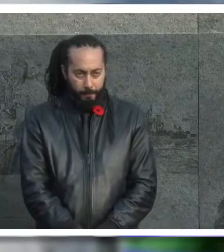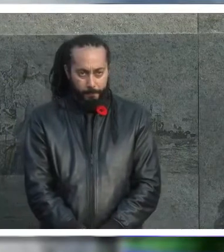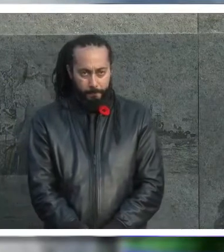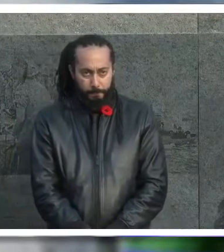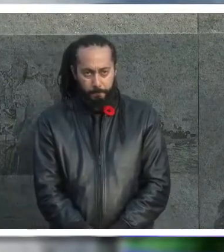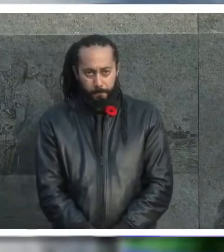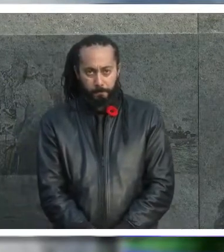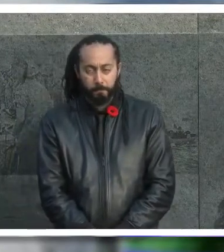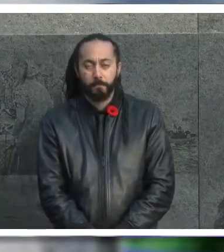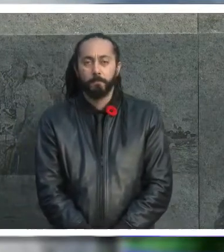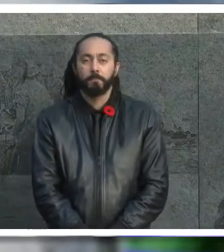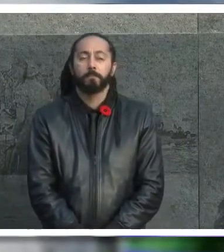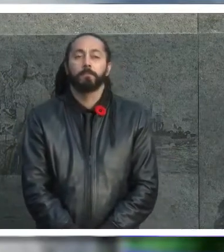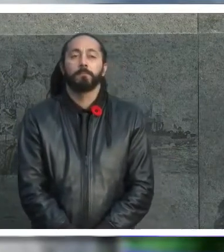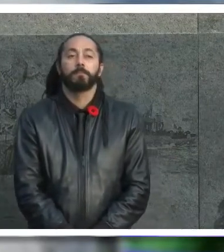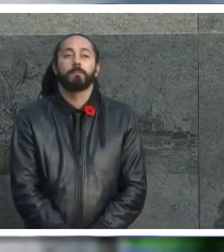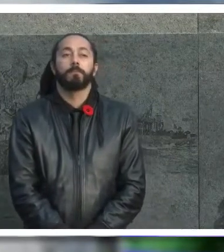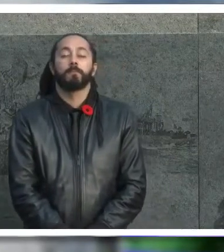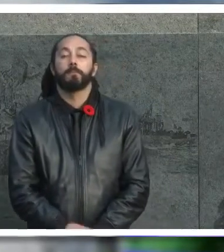As we wait for the arrival